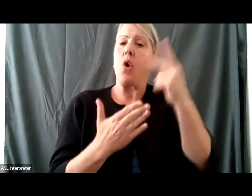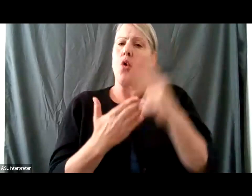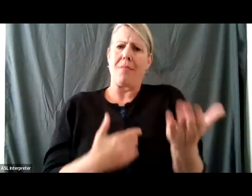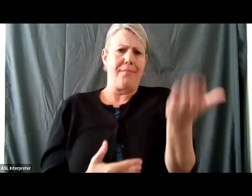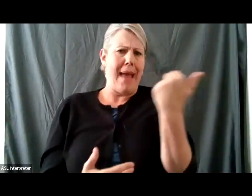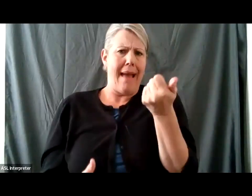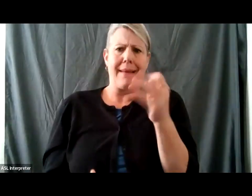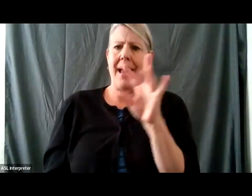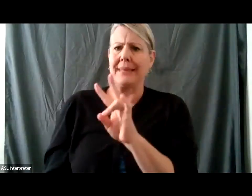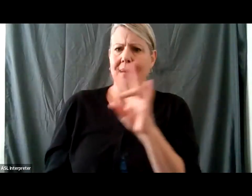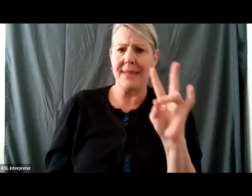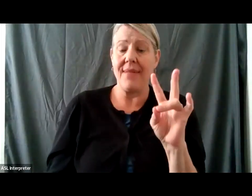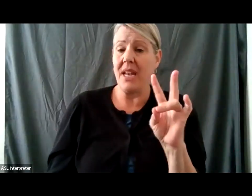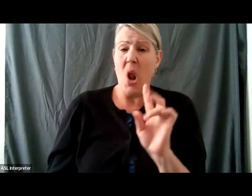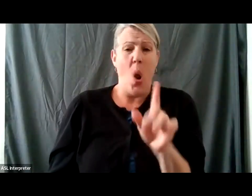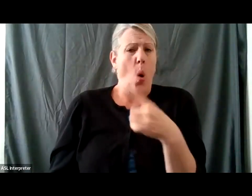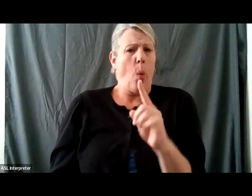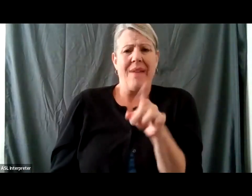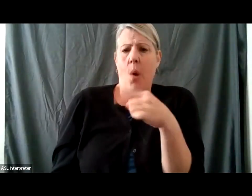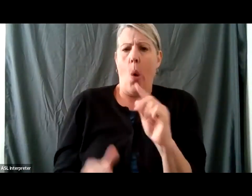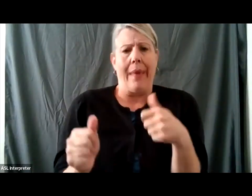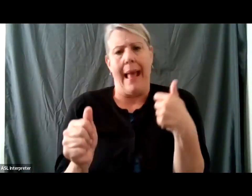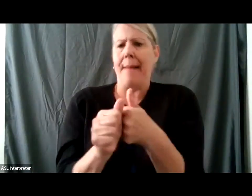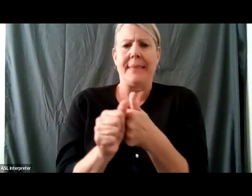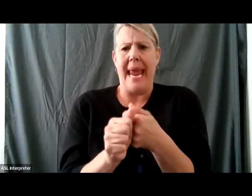And we've only minimally updated these regulations since then.